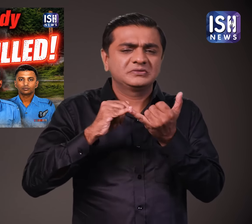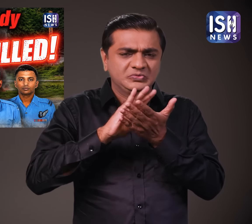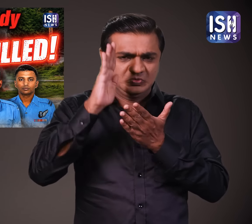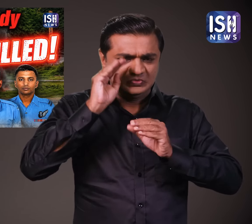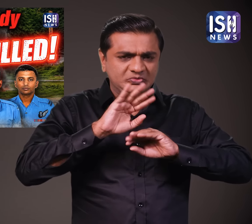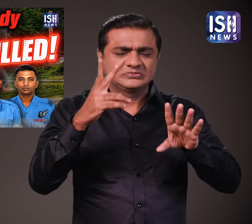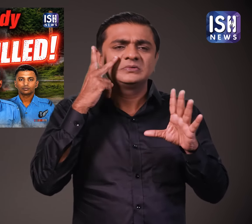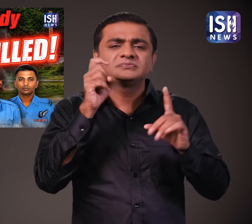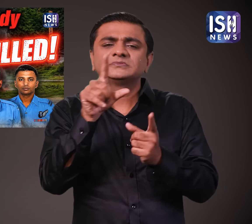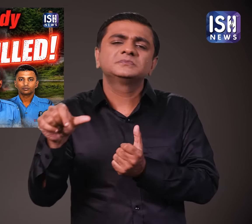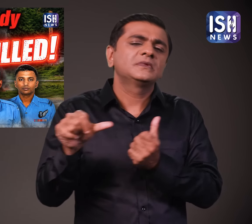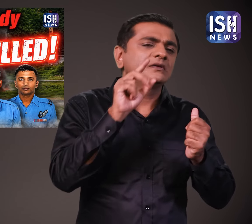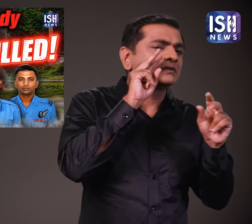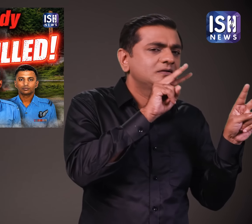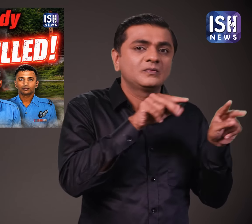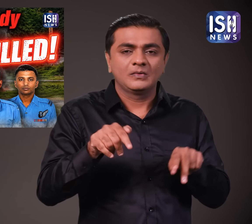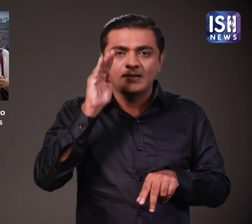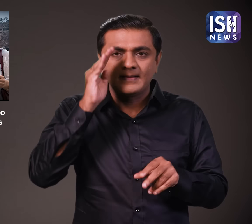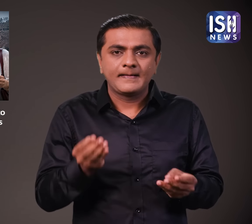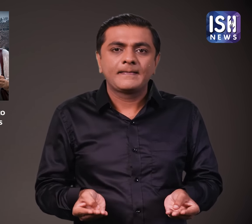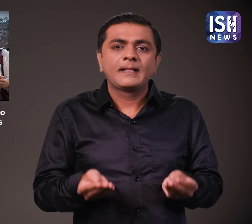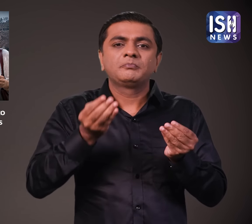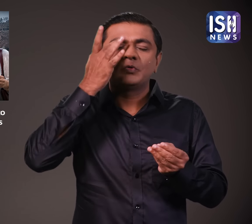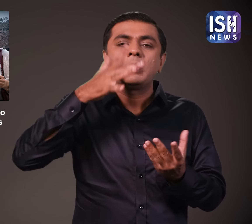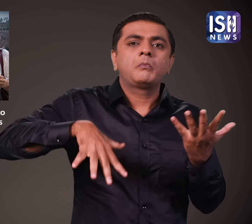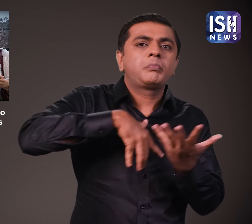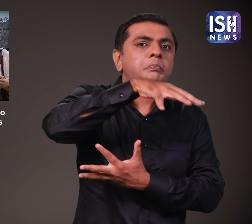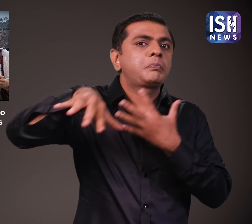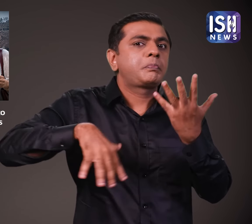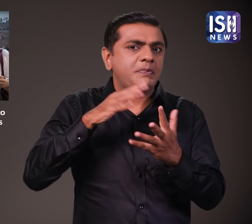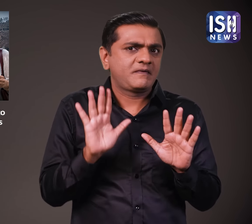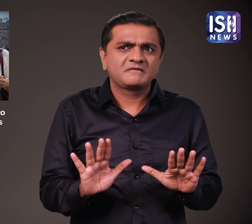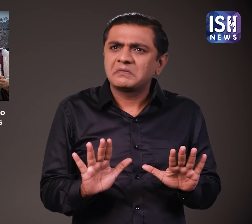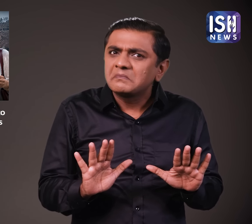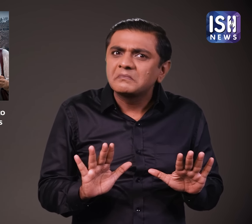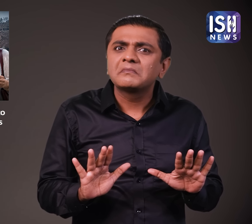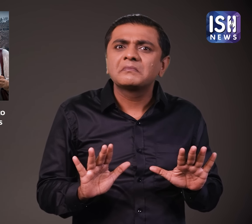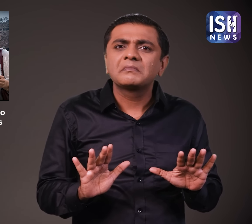ISH News had released a video. If you missed, watch it here. Now, the latest update has created a major controversy.